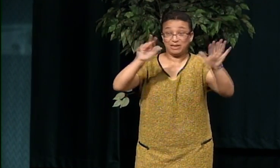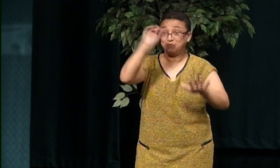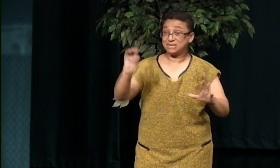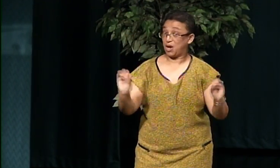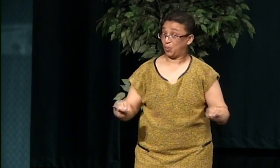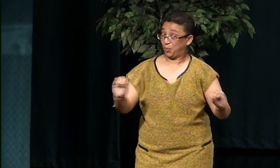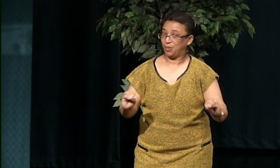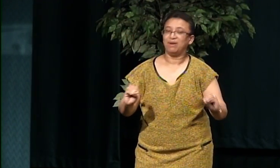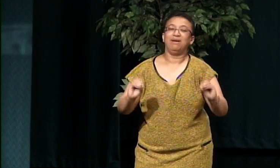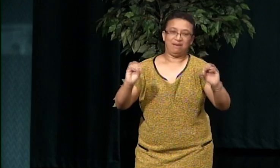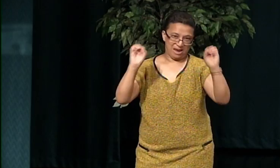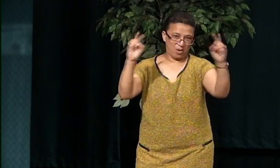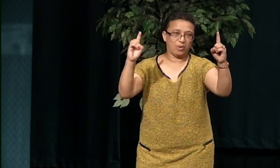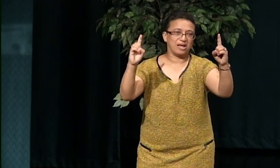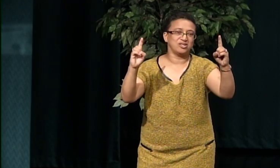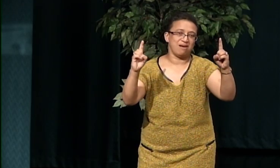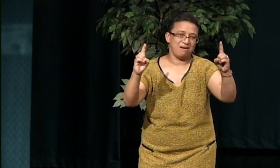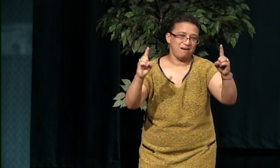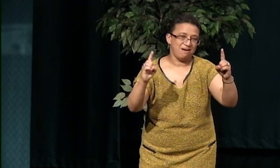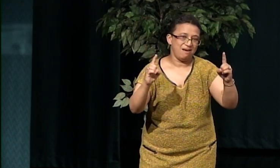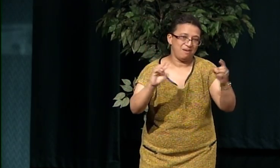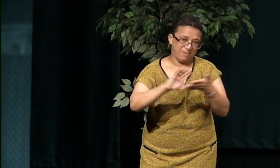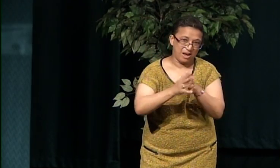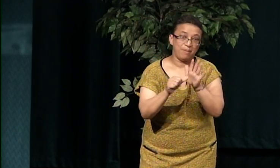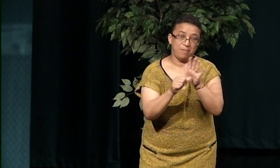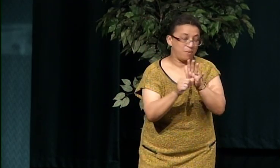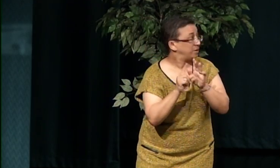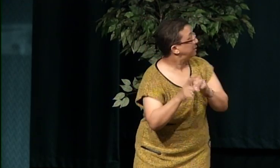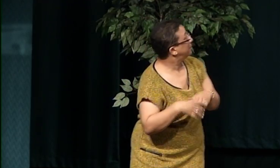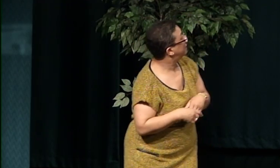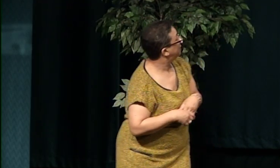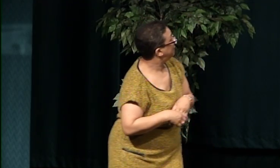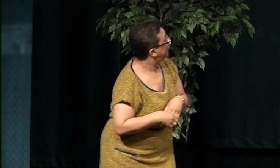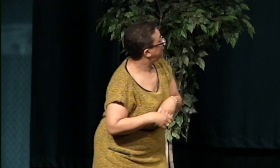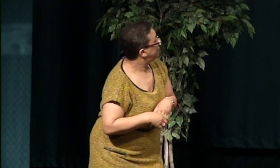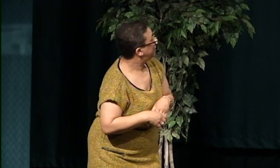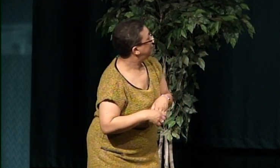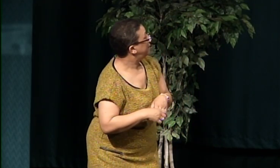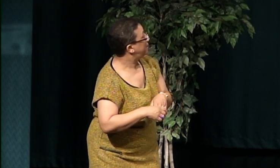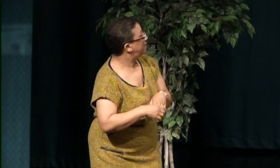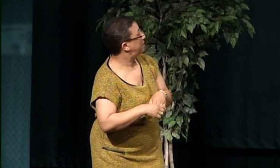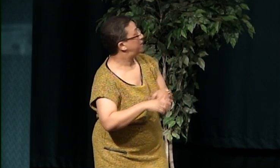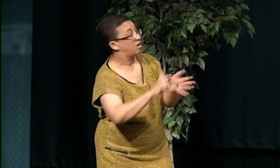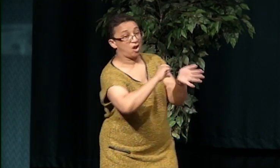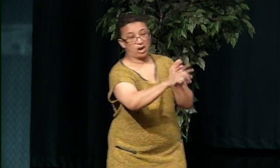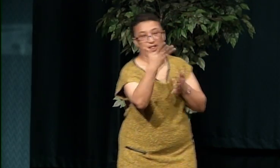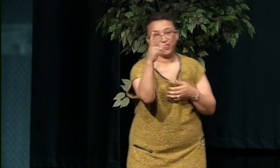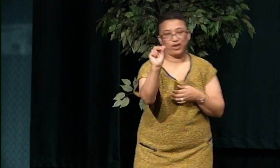which of course is of primary importance to us.